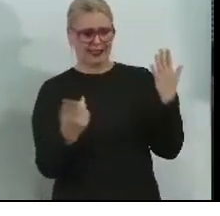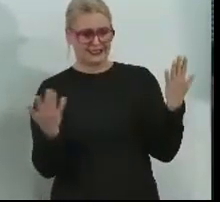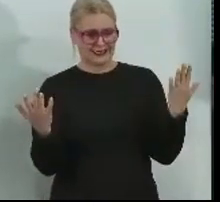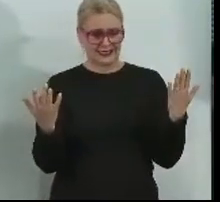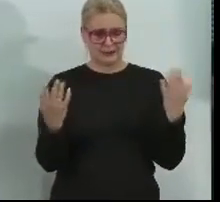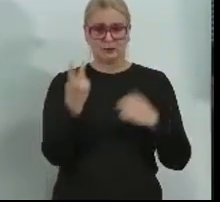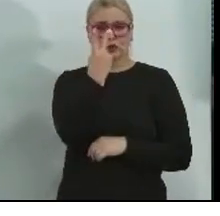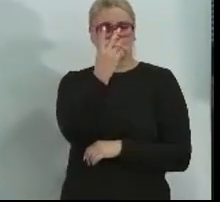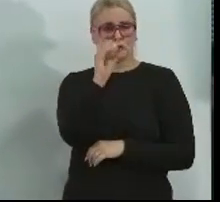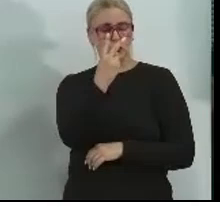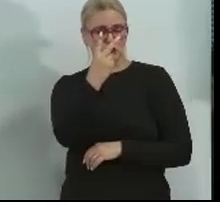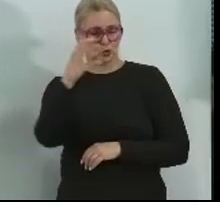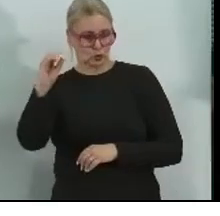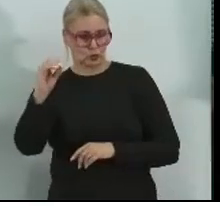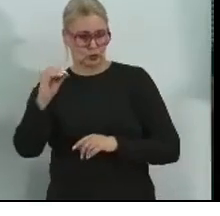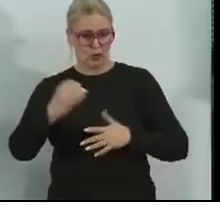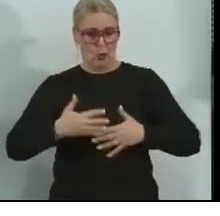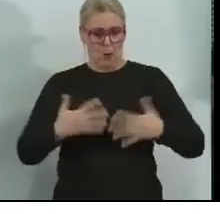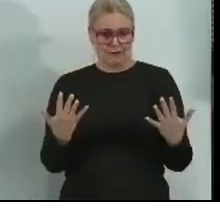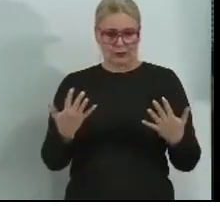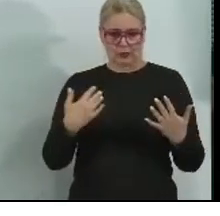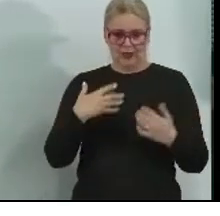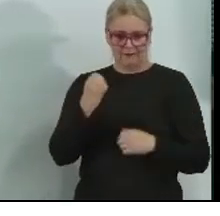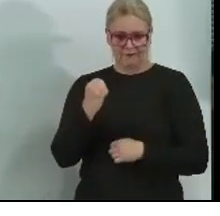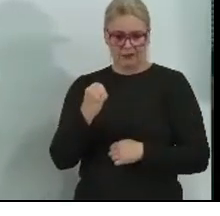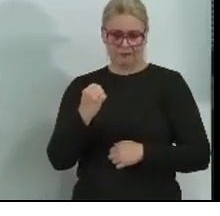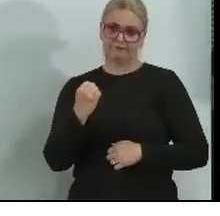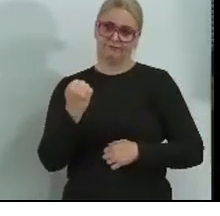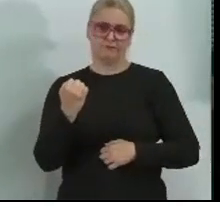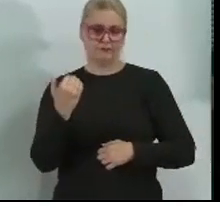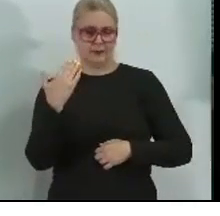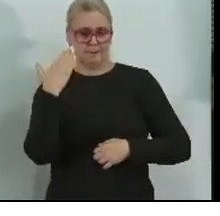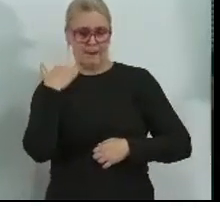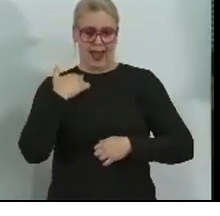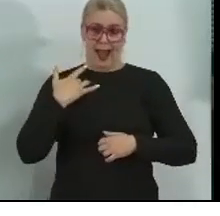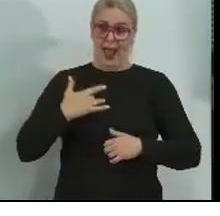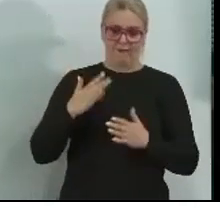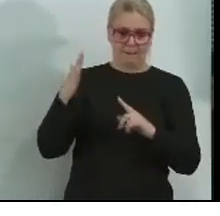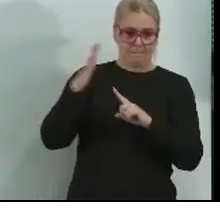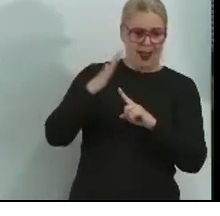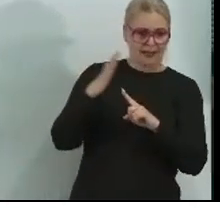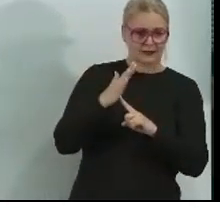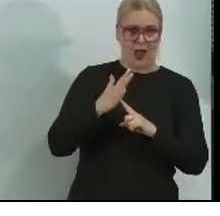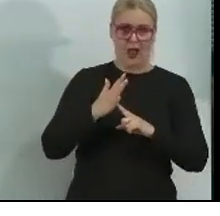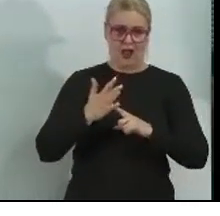own preconceptions, assumptions, stereotypes about race and ethnicity like, and, and it was